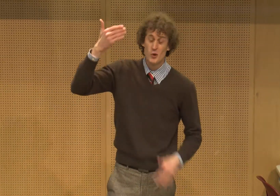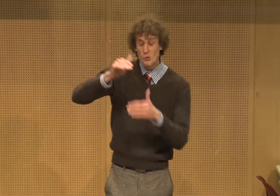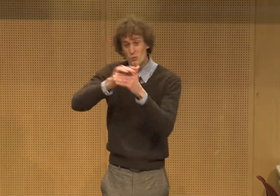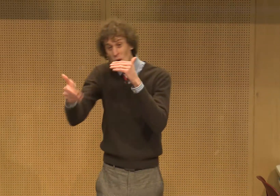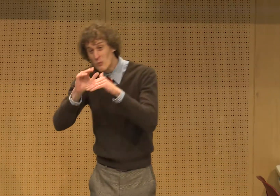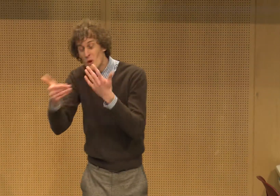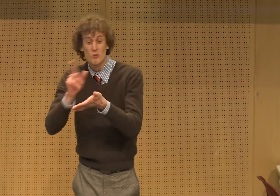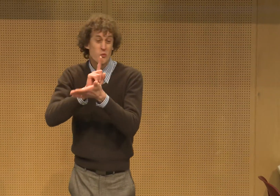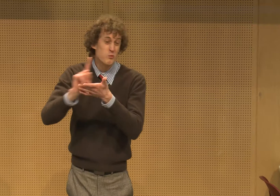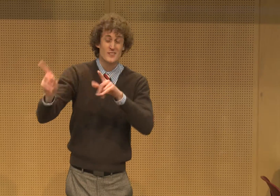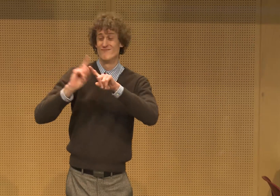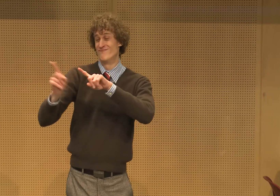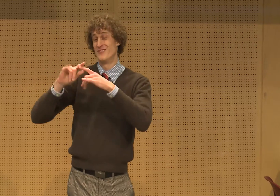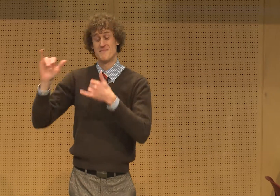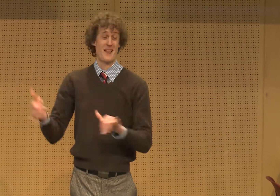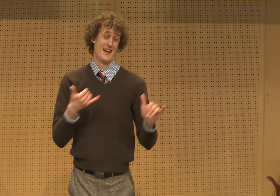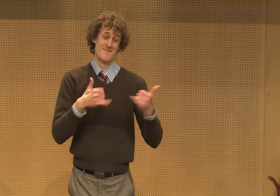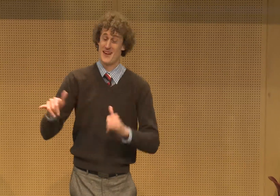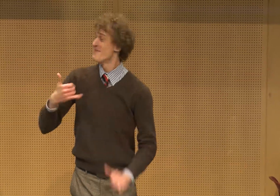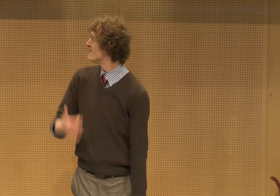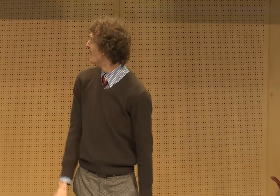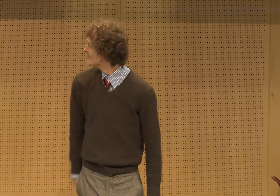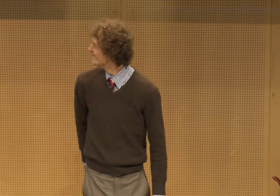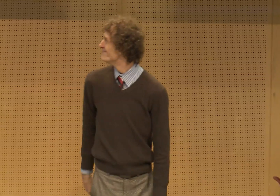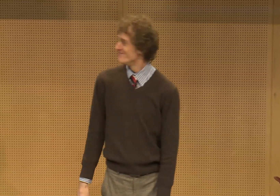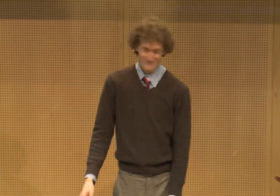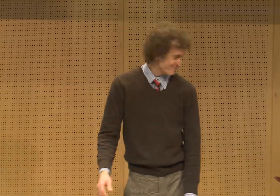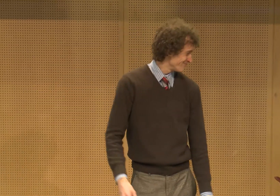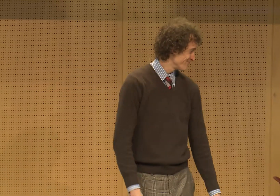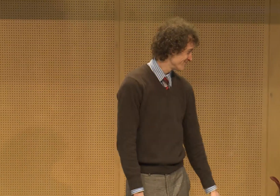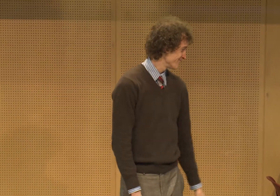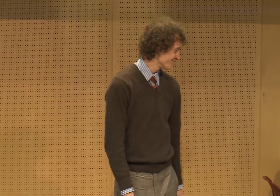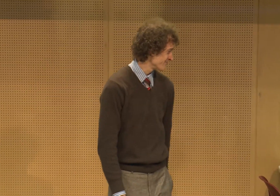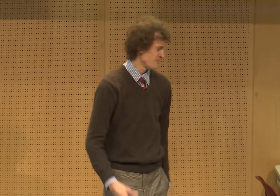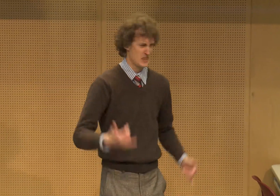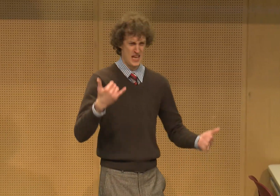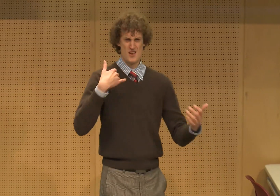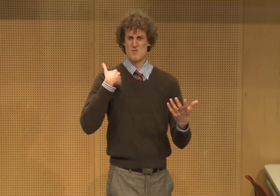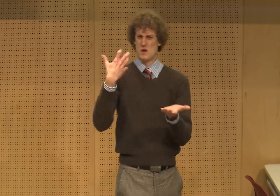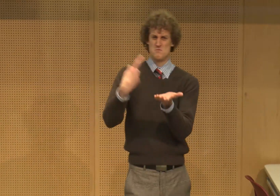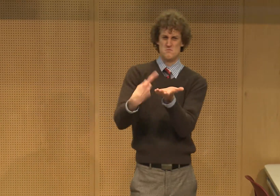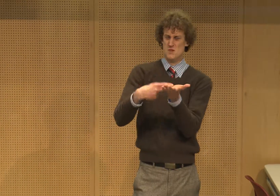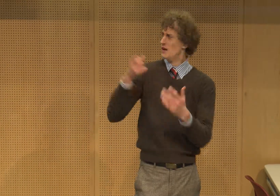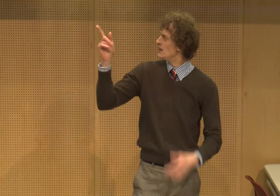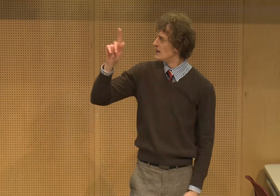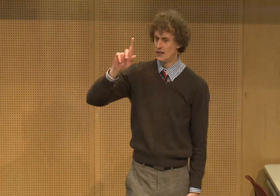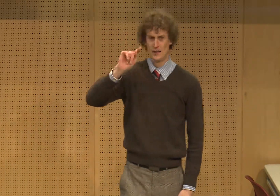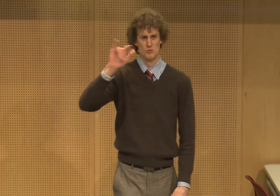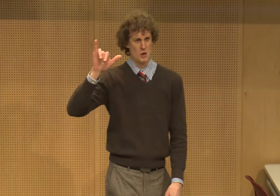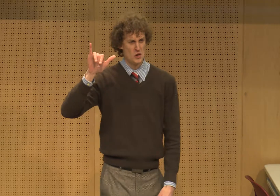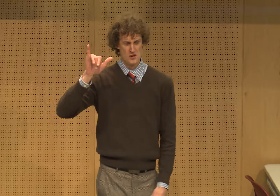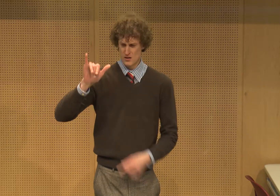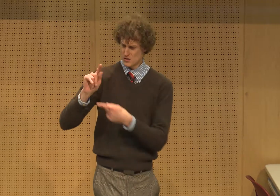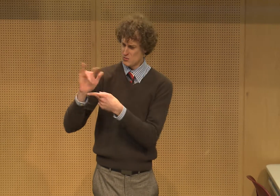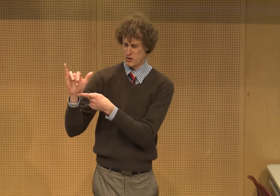and then we'd have to unplug it and bring it right back home. And then all weekend long we'd be playing with our connected computers.